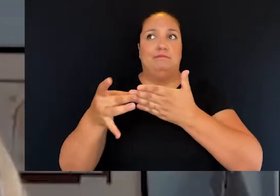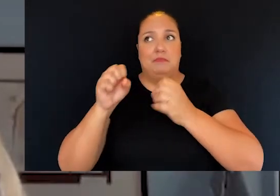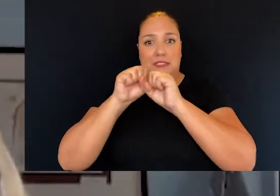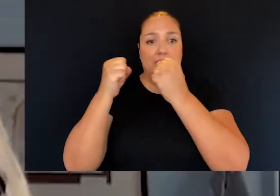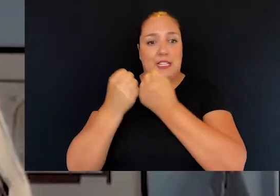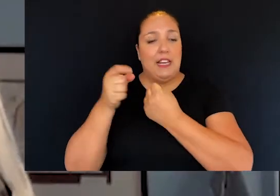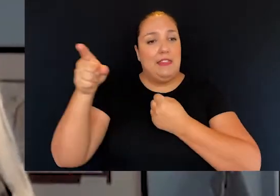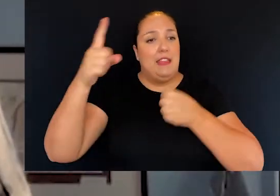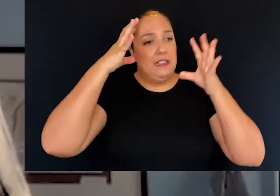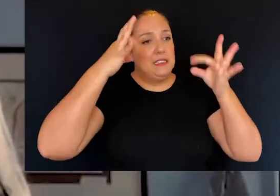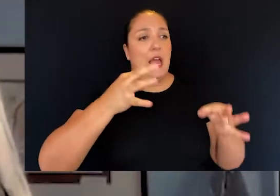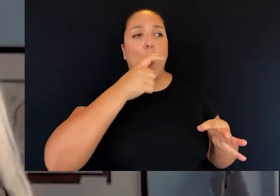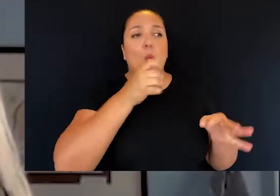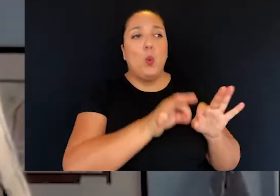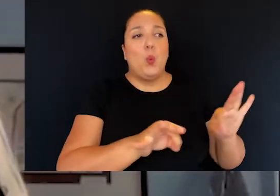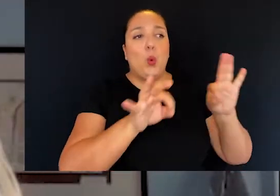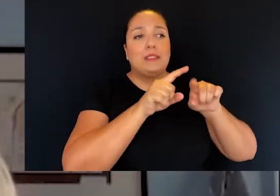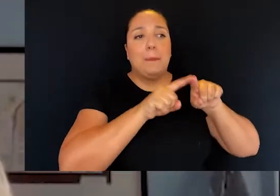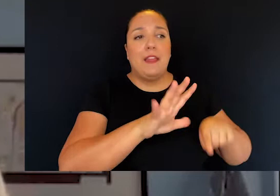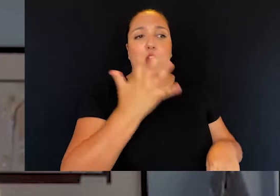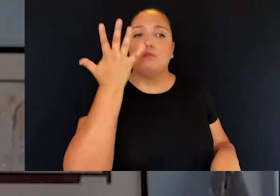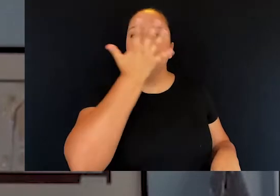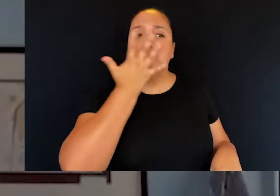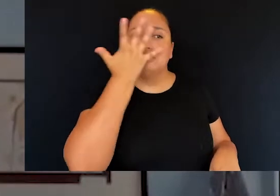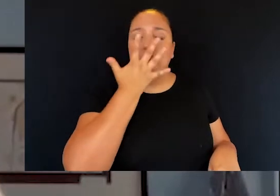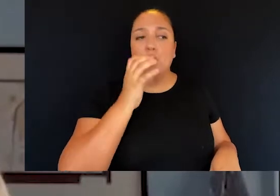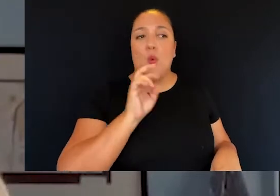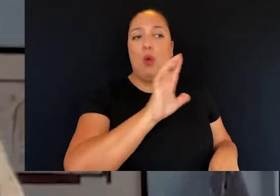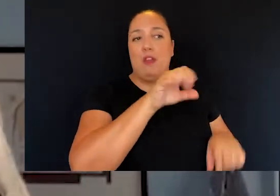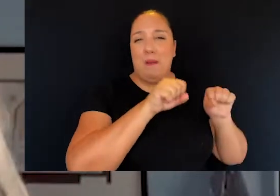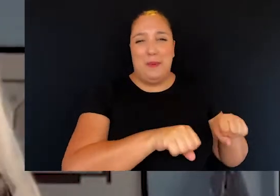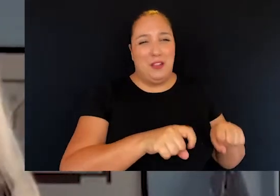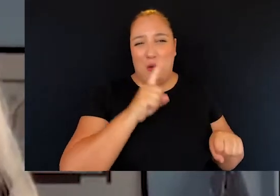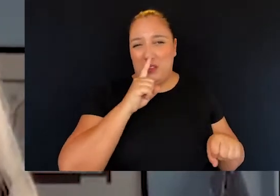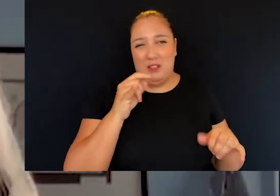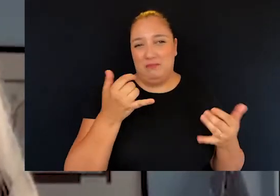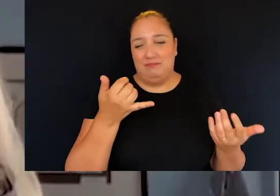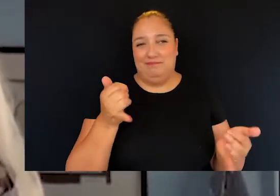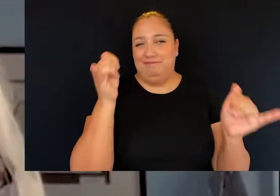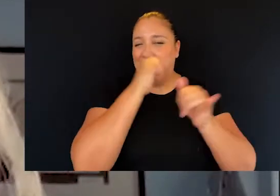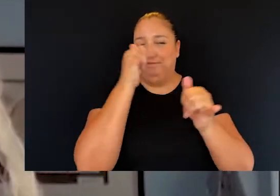on their appearance or their abilities, which is just totally ludicrous and unfair,